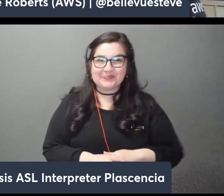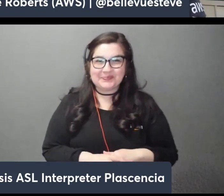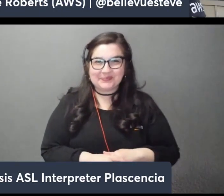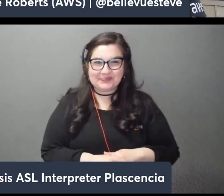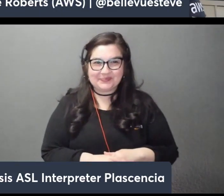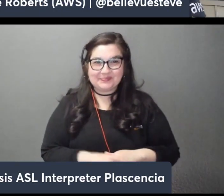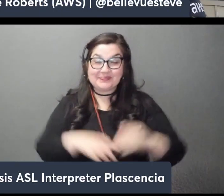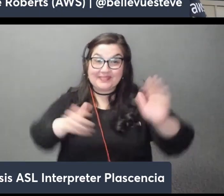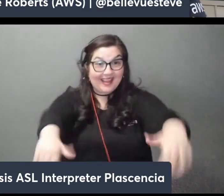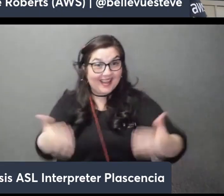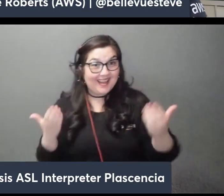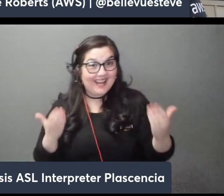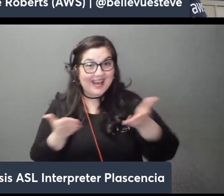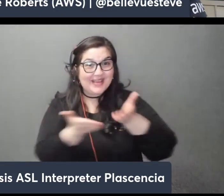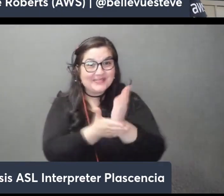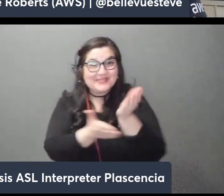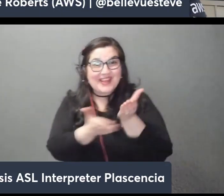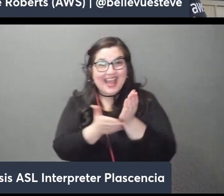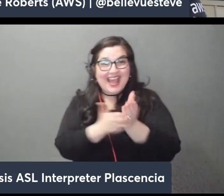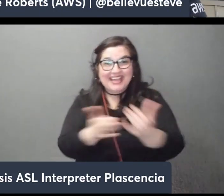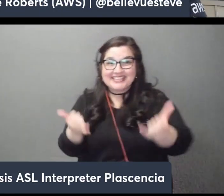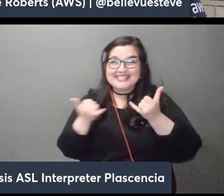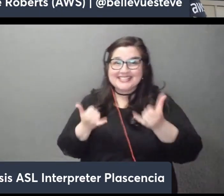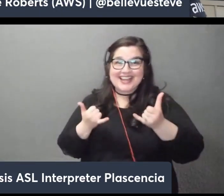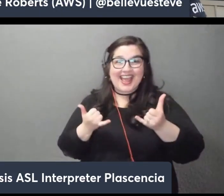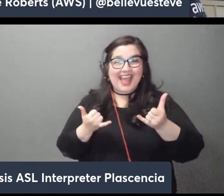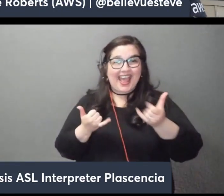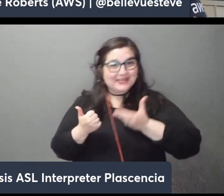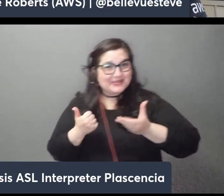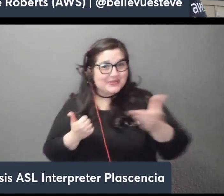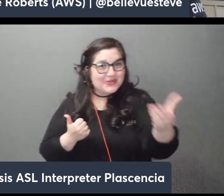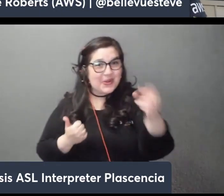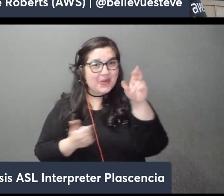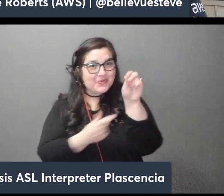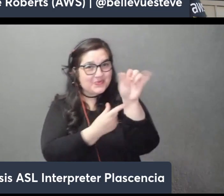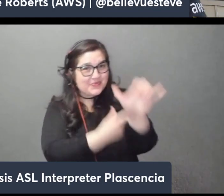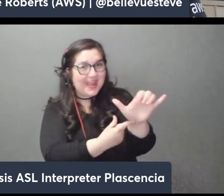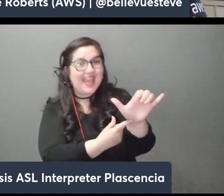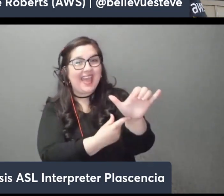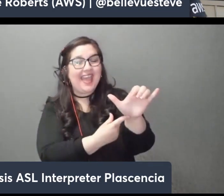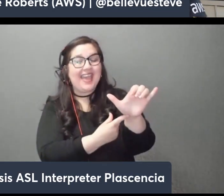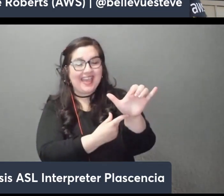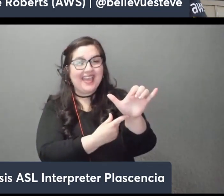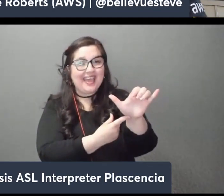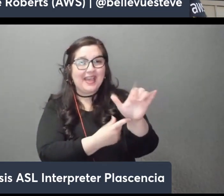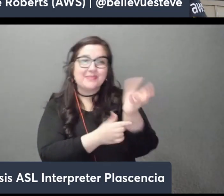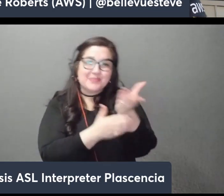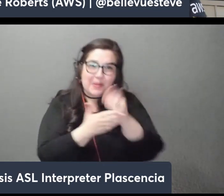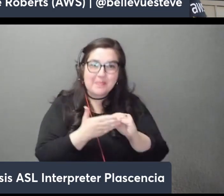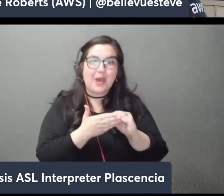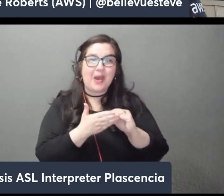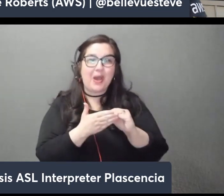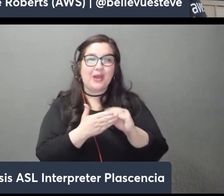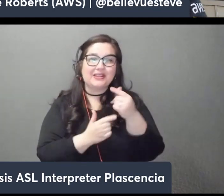All right, and now, we are joined by Ray Kelm, who's part of our GameSparks team.